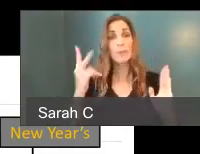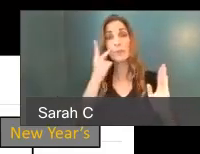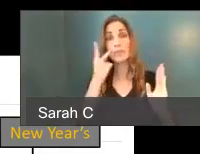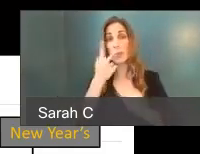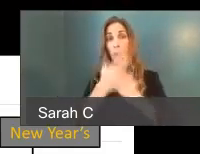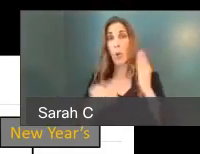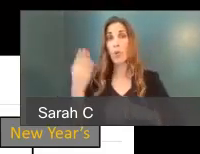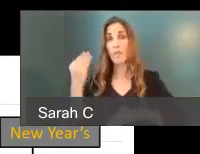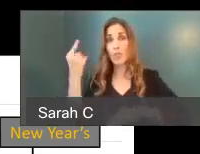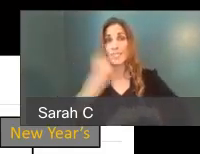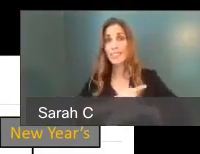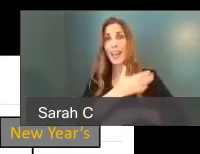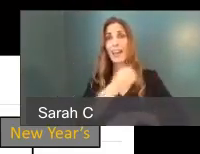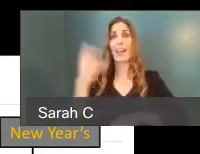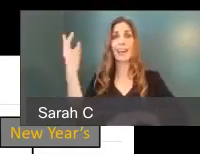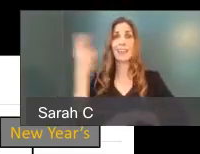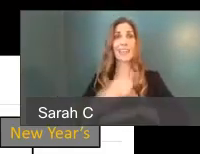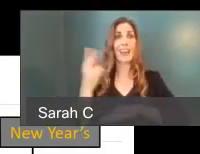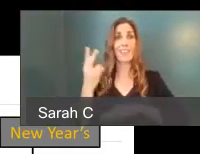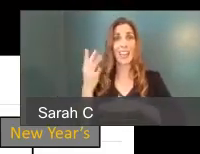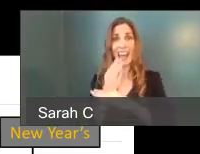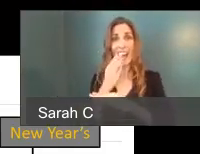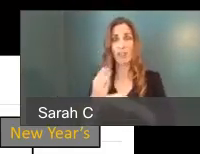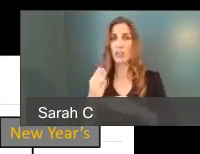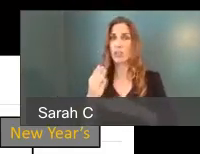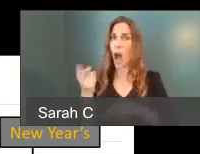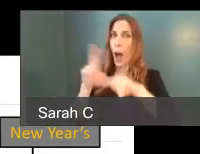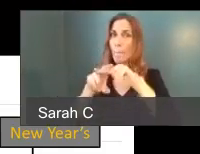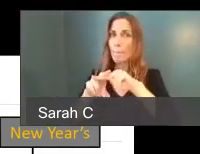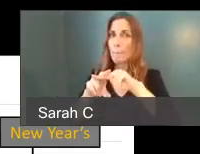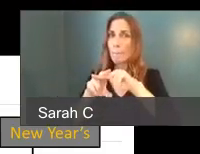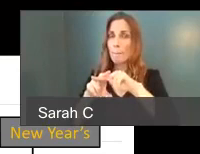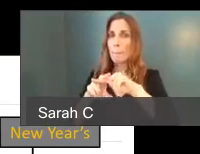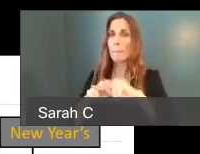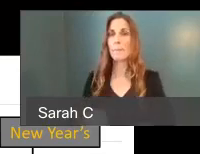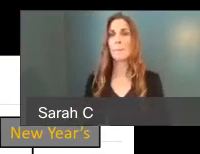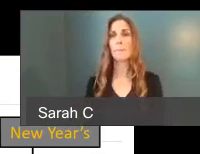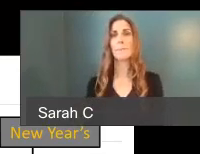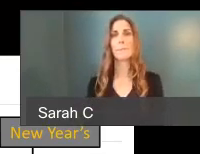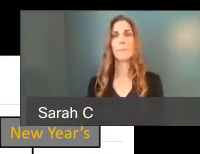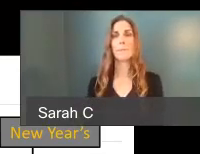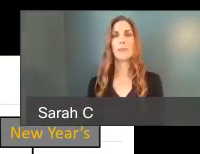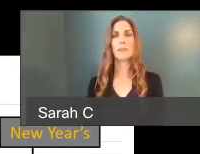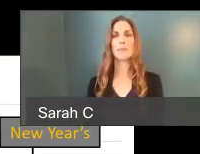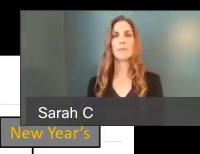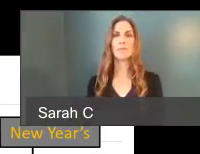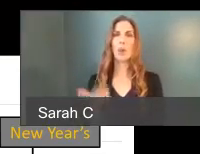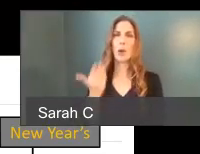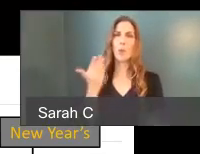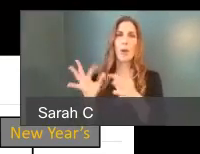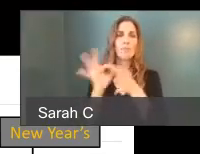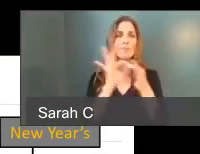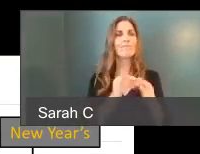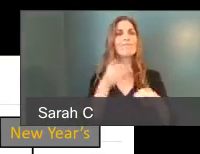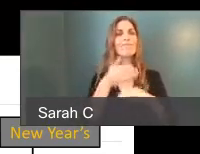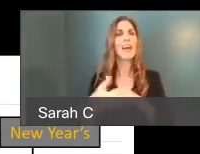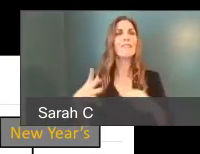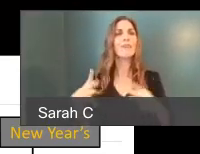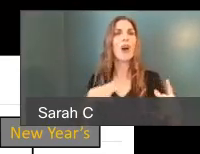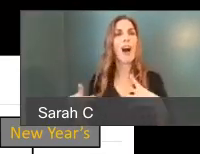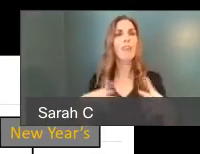and 7 day averages are moving upward, which likely reflects a post-holiday surge or increase.